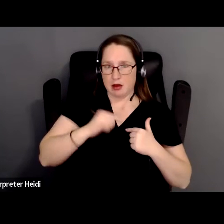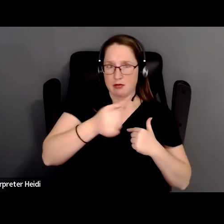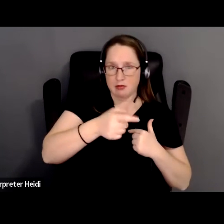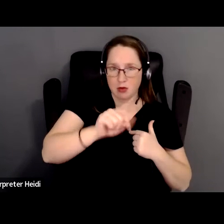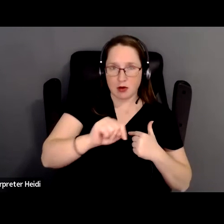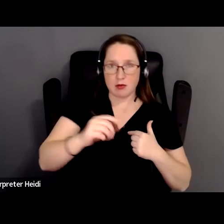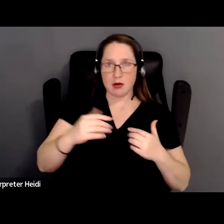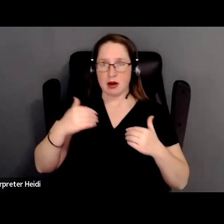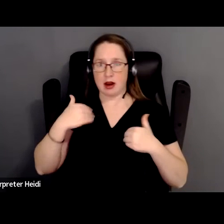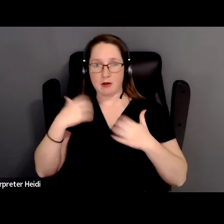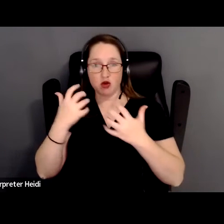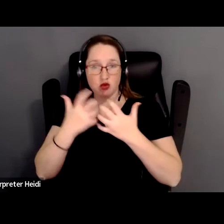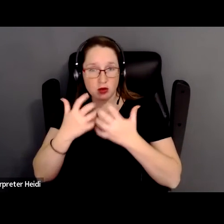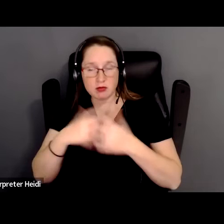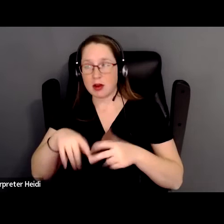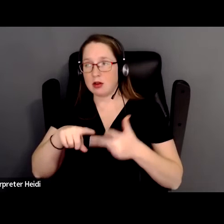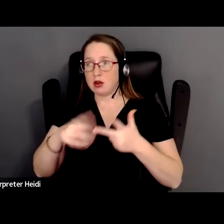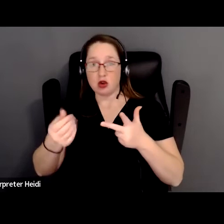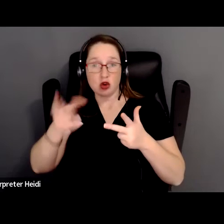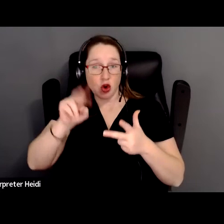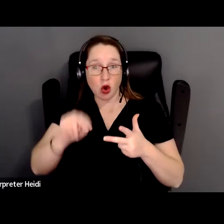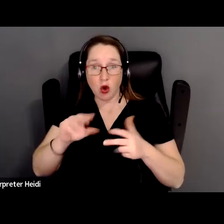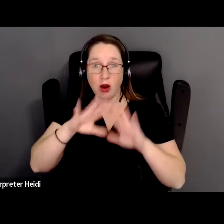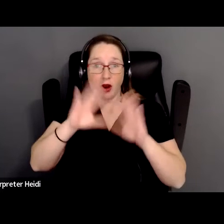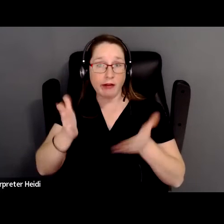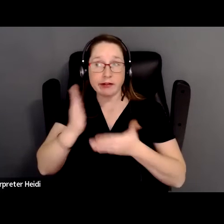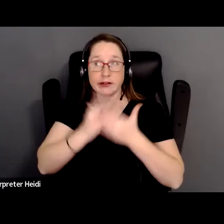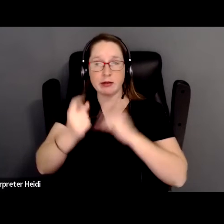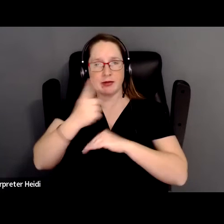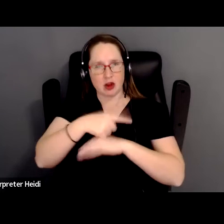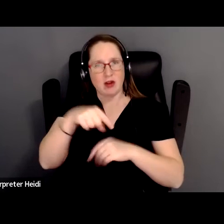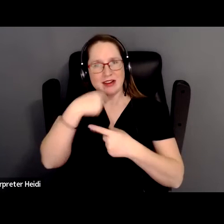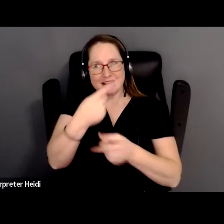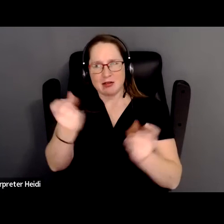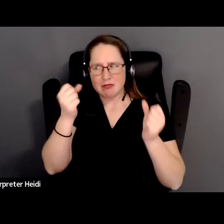roommates or having your own house someday you have to tell a lot of people sometimes